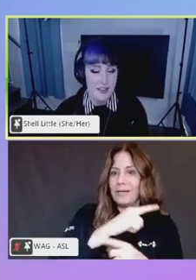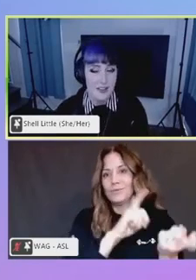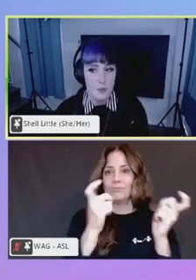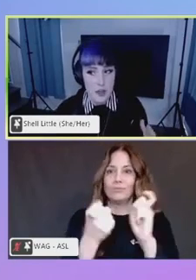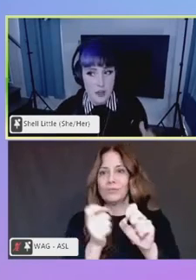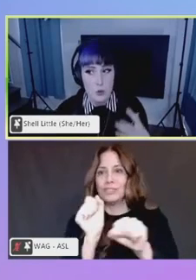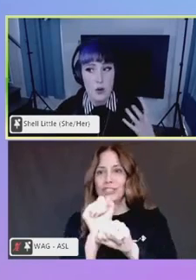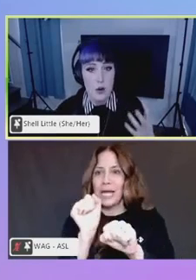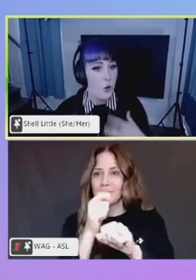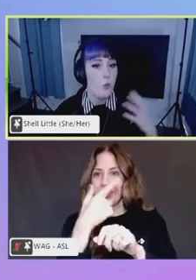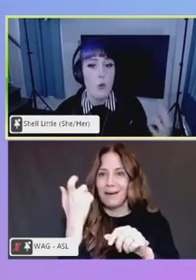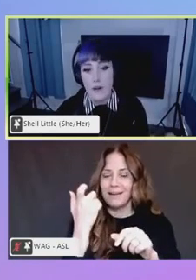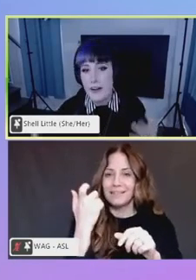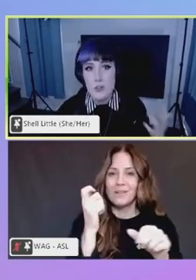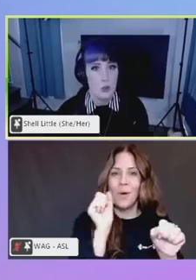read focus, that is 4.4 hours. So